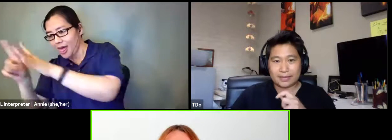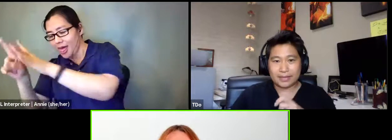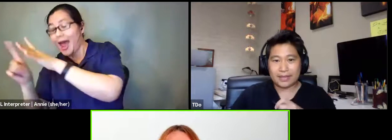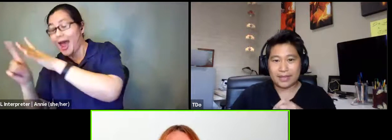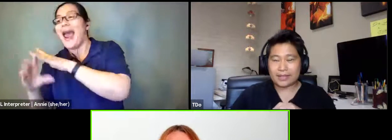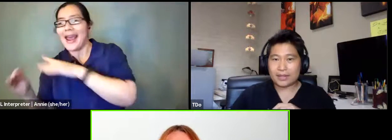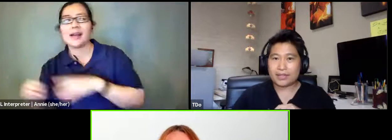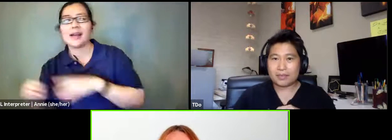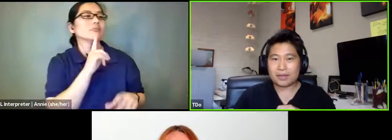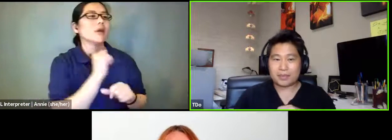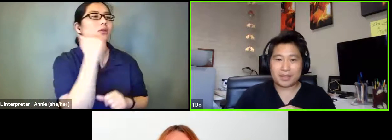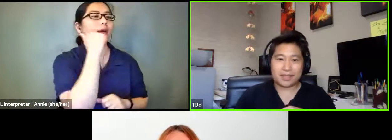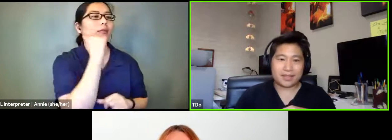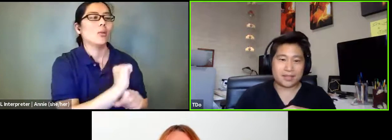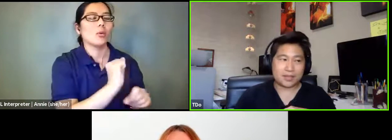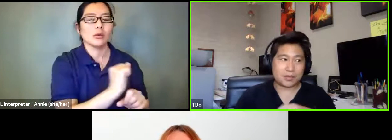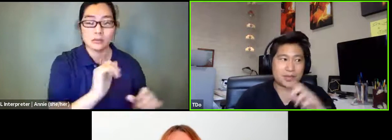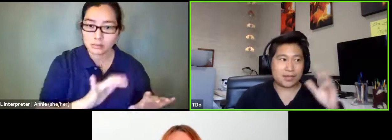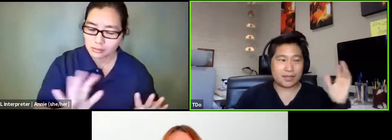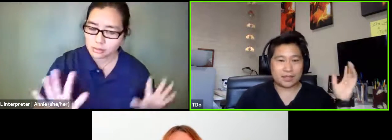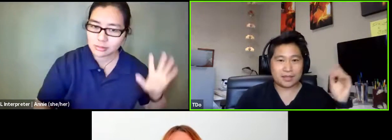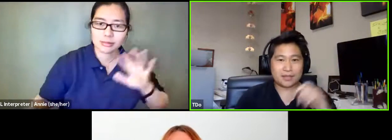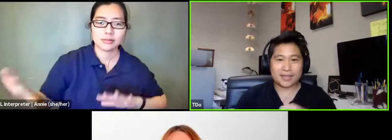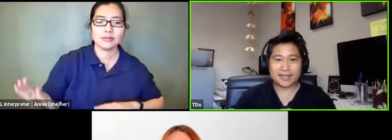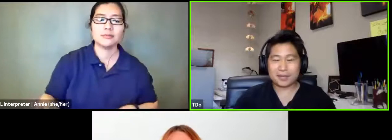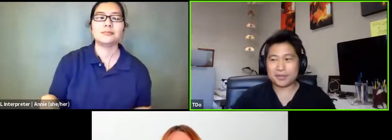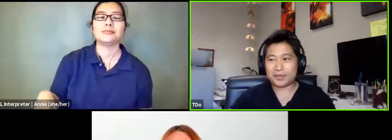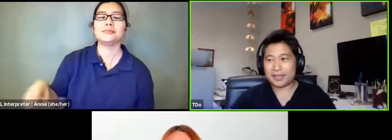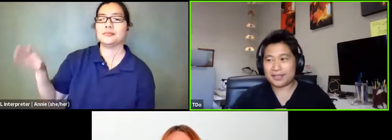TDo: It is hard to compartmentalize too, especially the past couple of weeks.